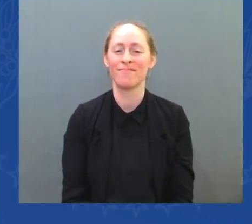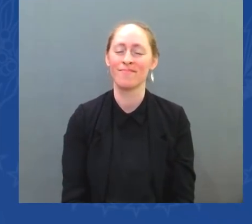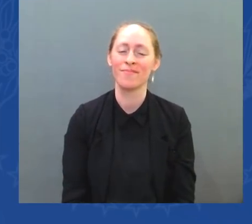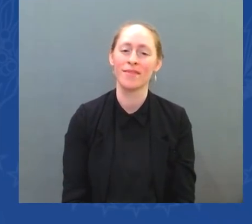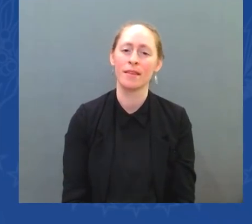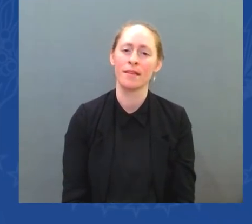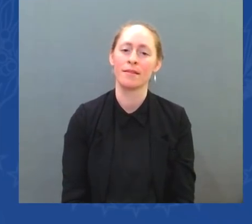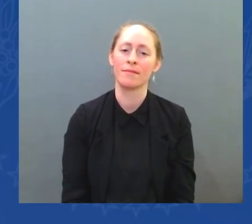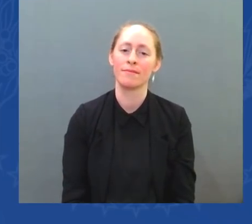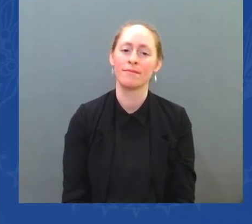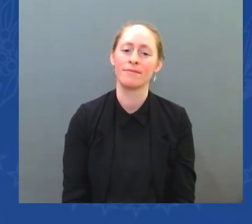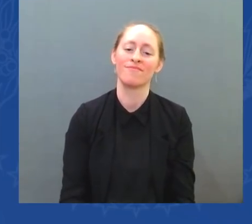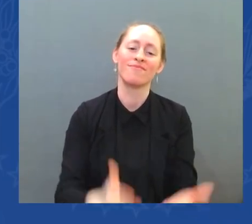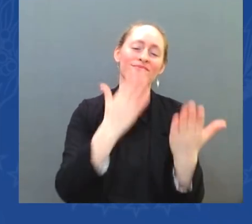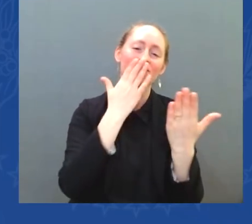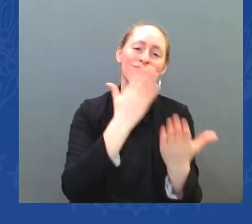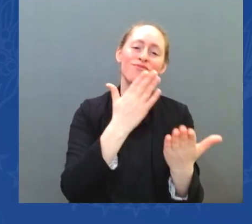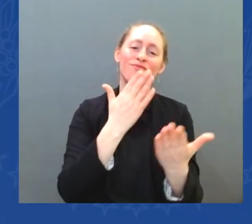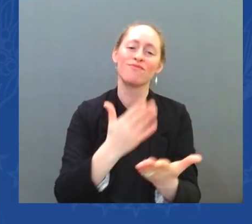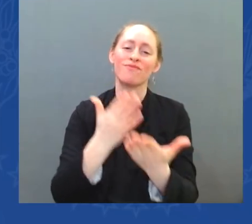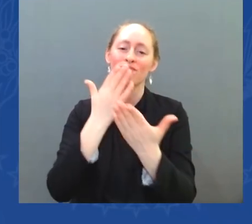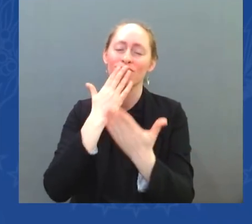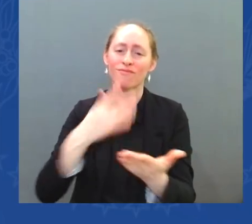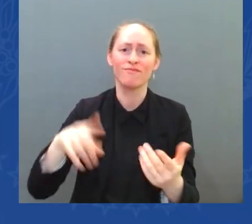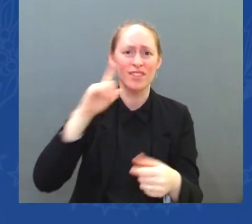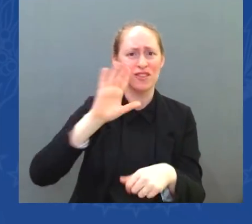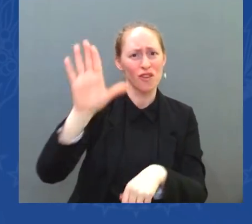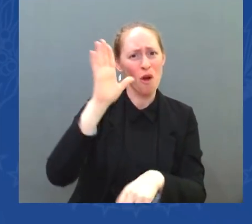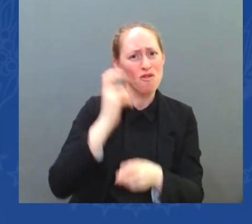all the faith you have in your state, in your community, in your country.